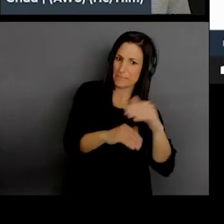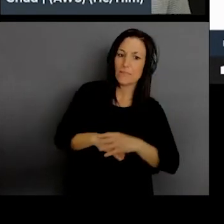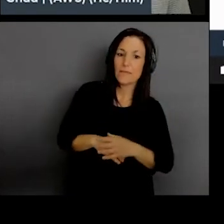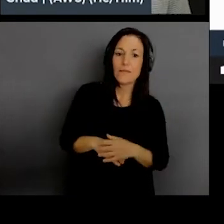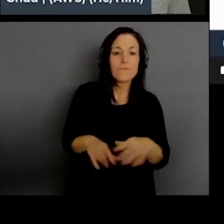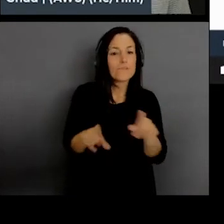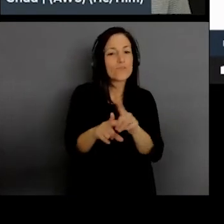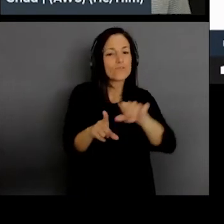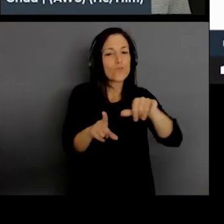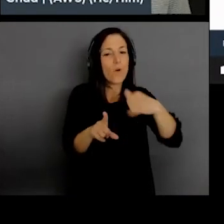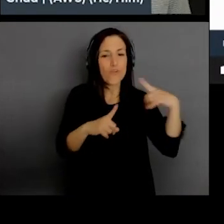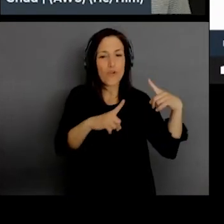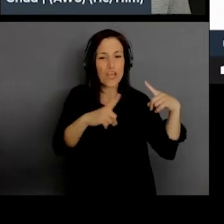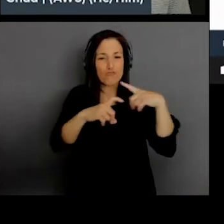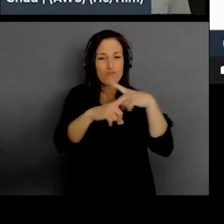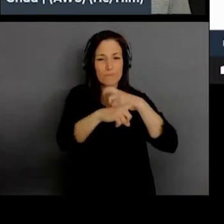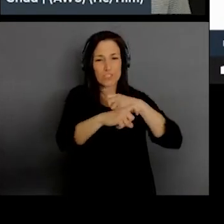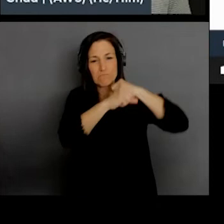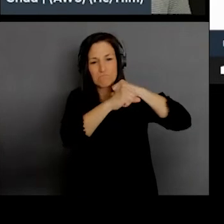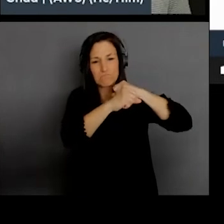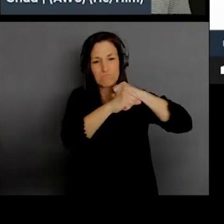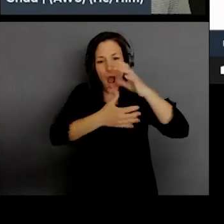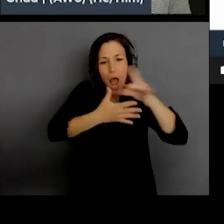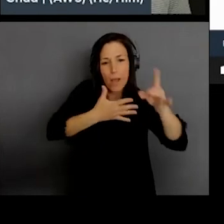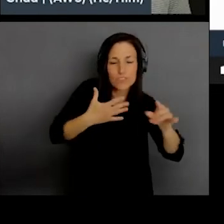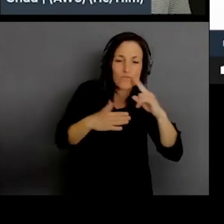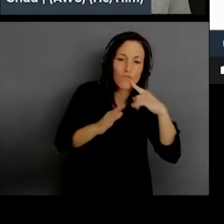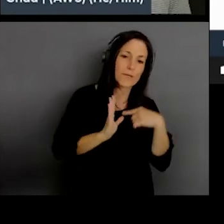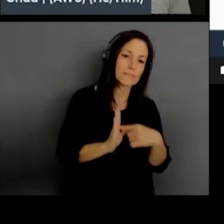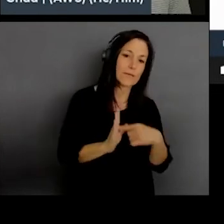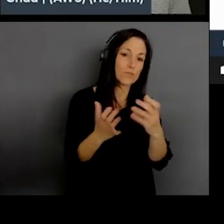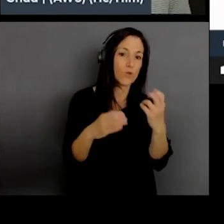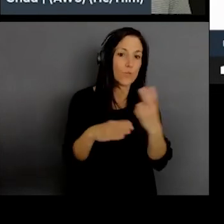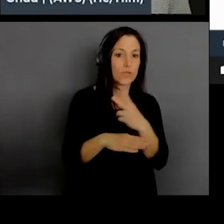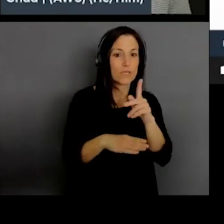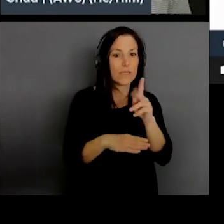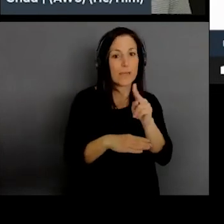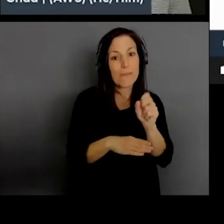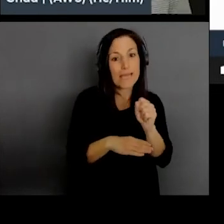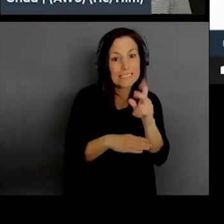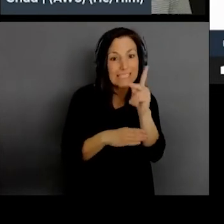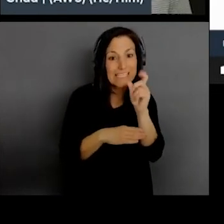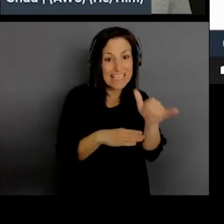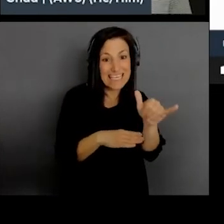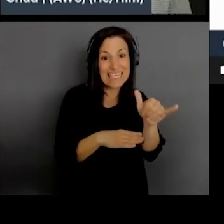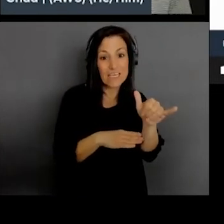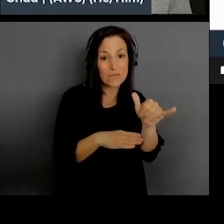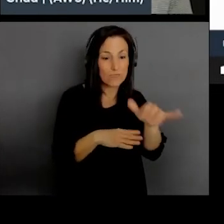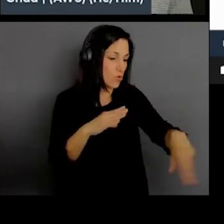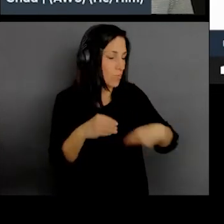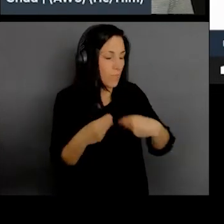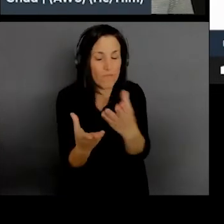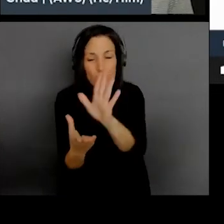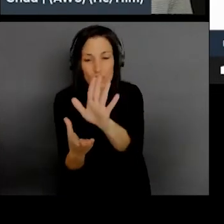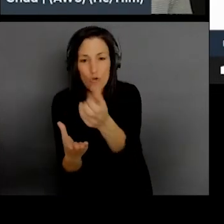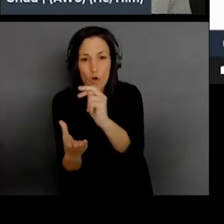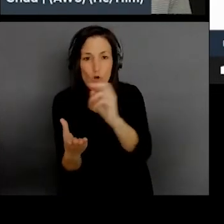So for example, if you want to use a KMS key for encryption, you can provide your own key, or select whatever is the default here.